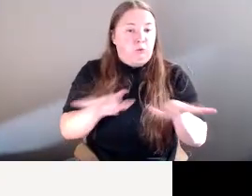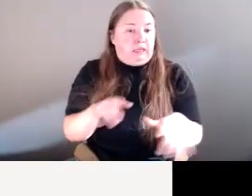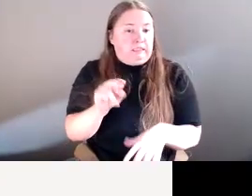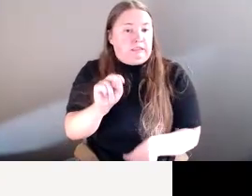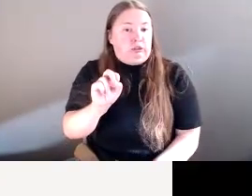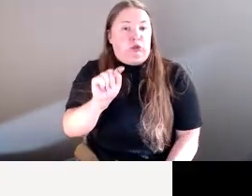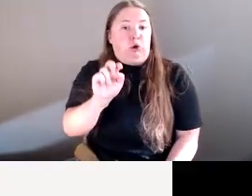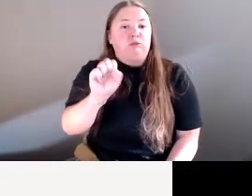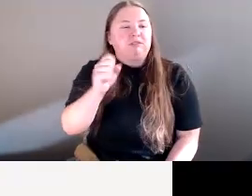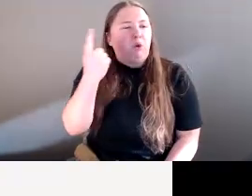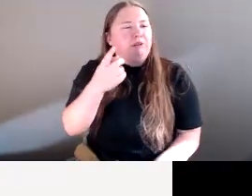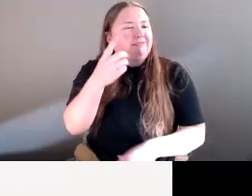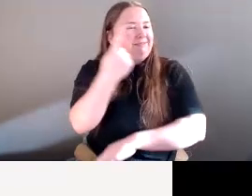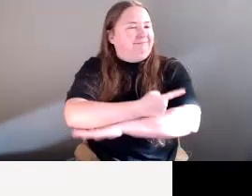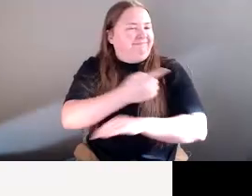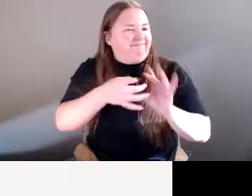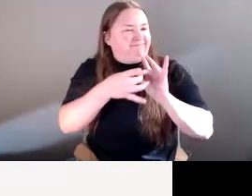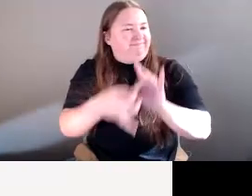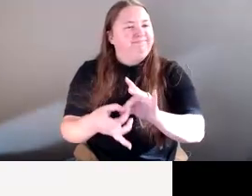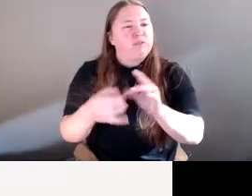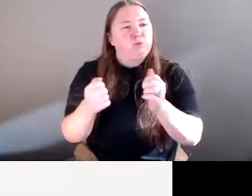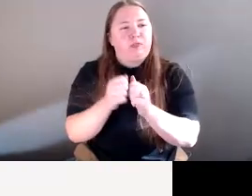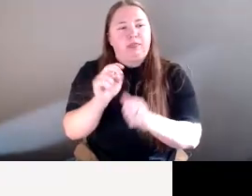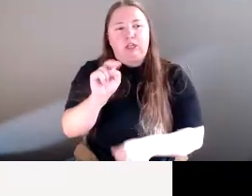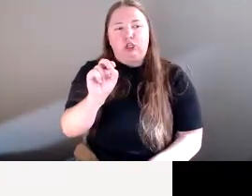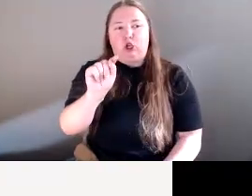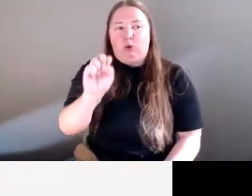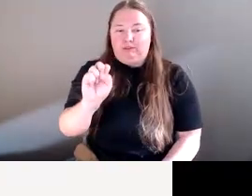there's a date associated with the release note, and this date indicates